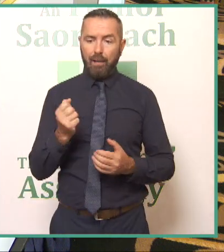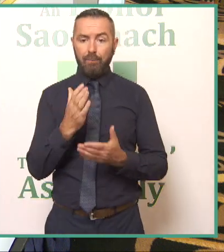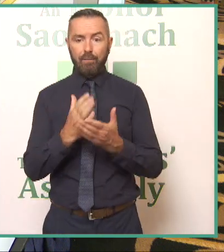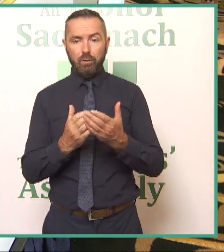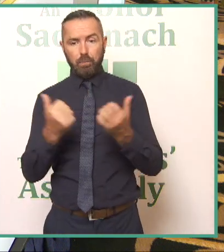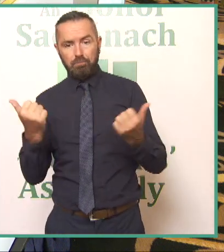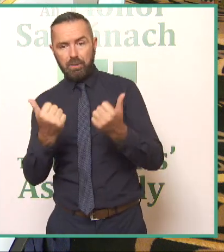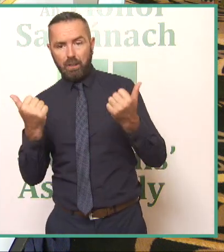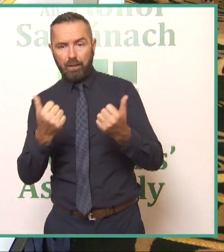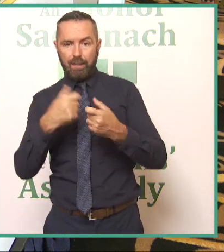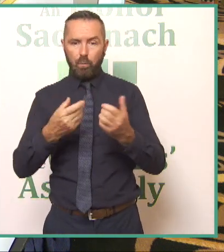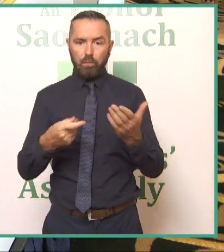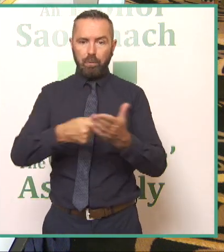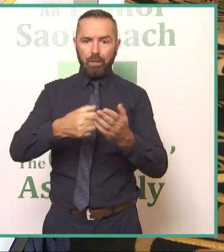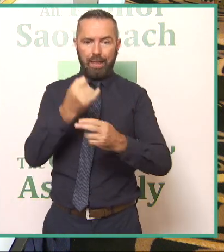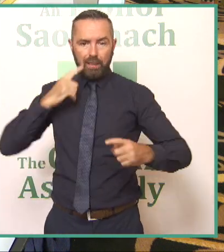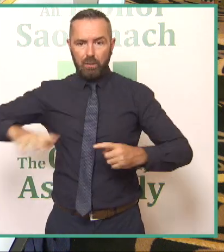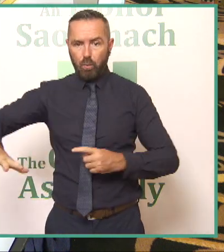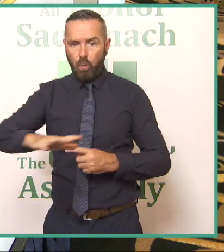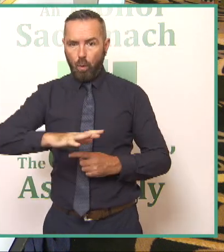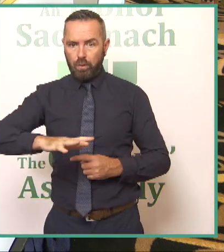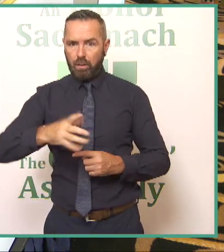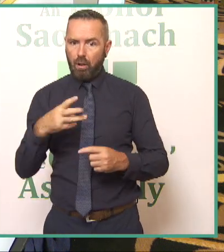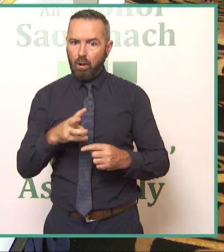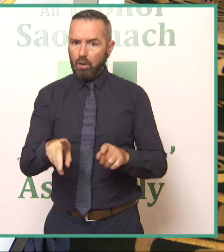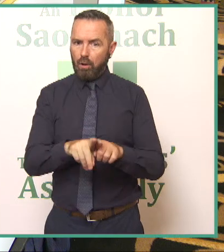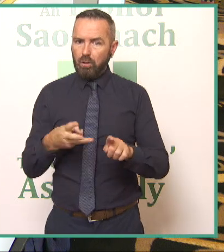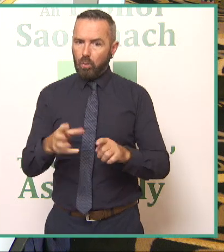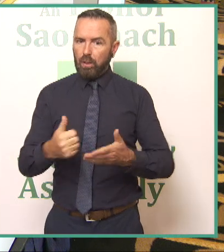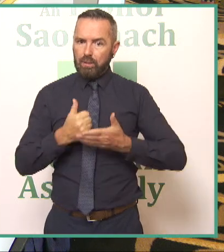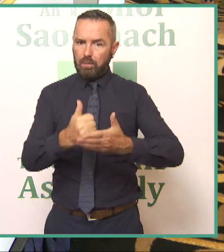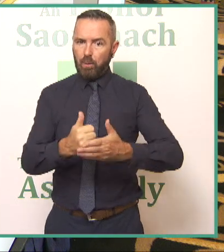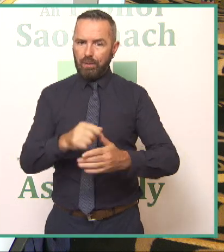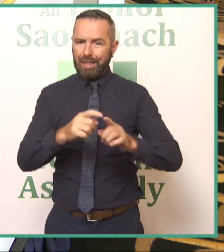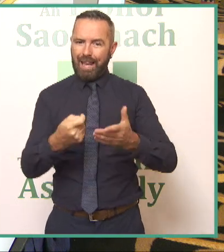but that these swords will also support additional biodiversity and vertebrate